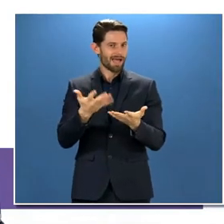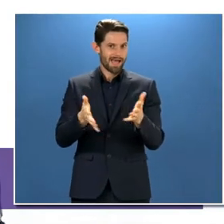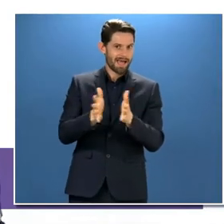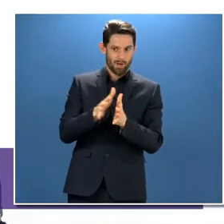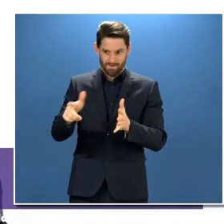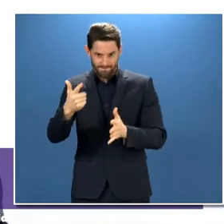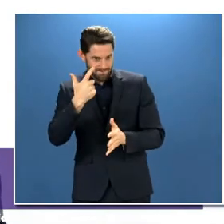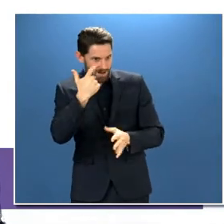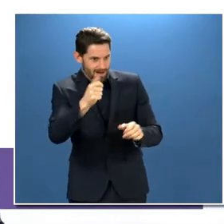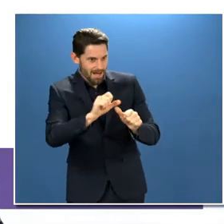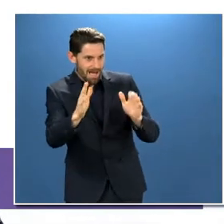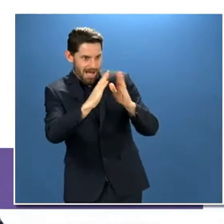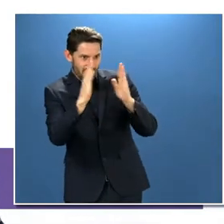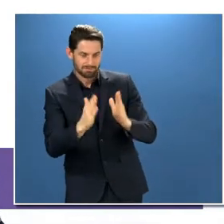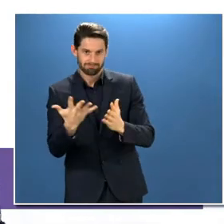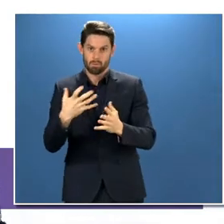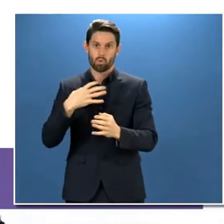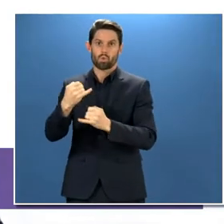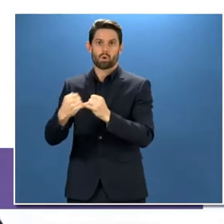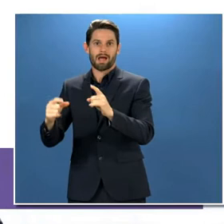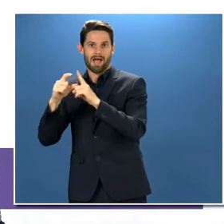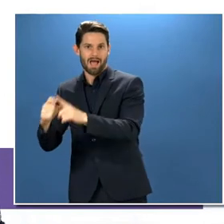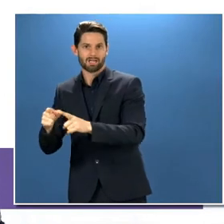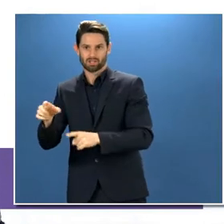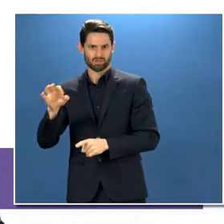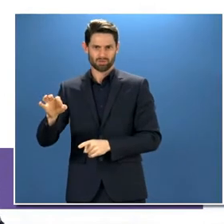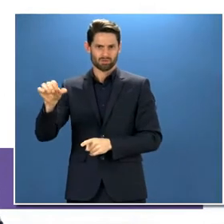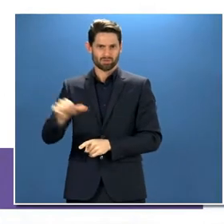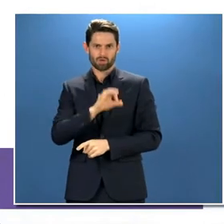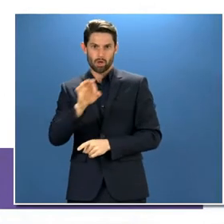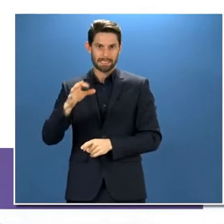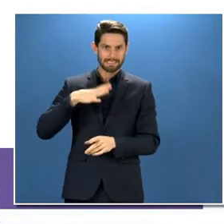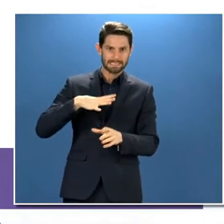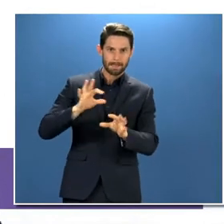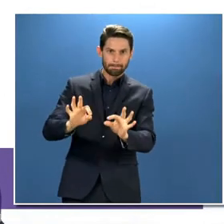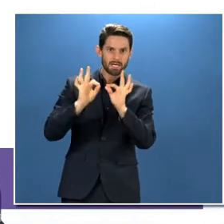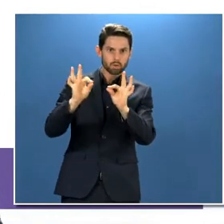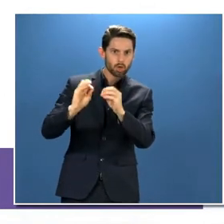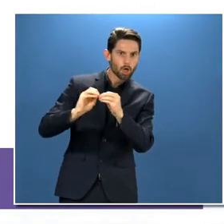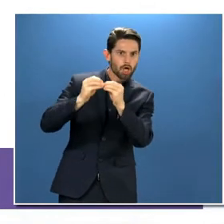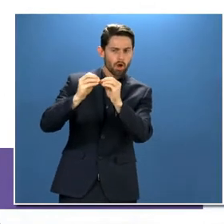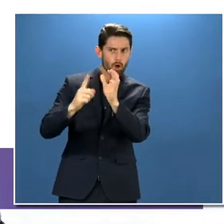be a need to have to be able to negotiate a legal agreement to fix a house after you've left the house.